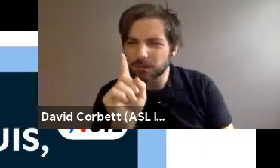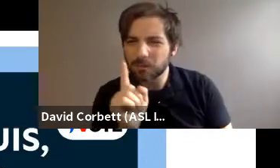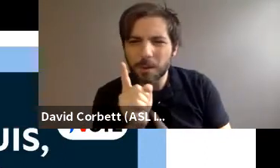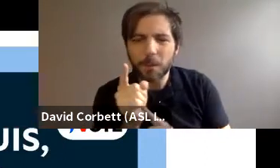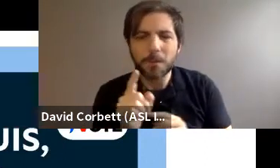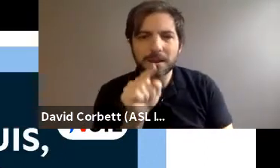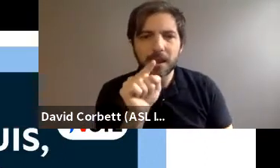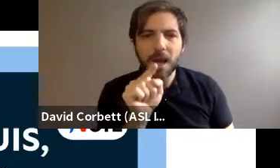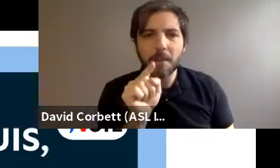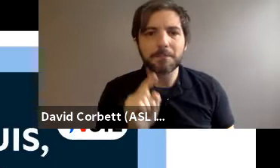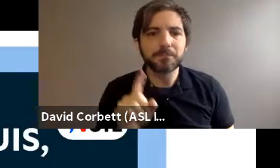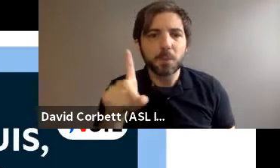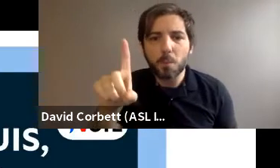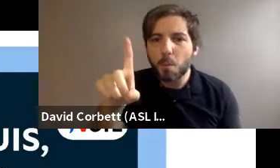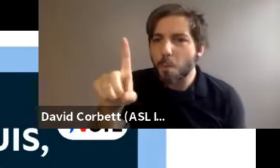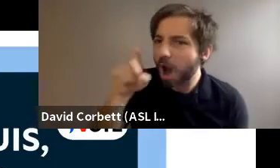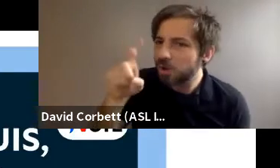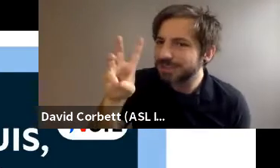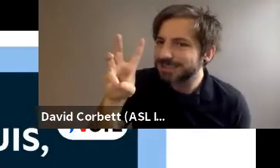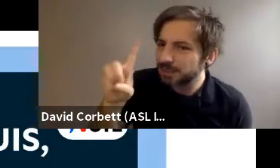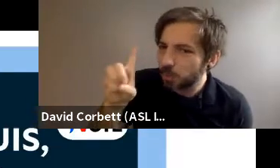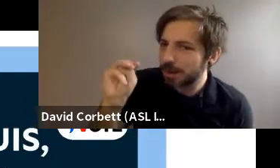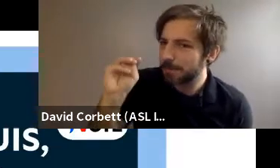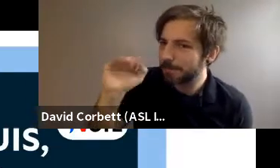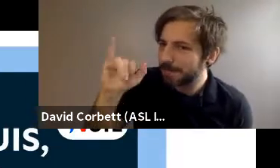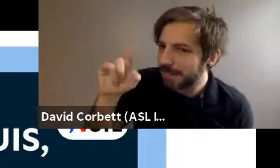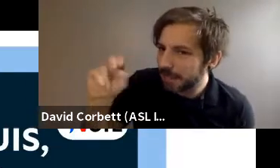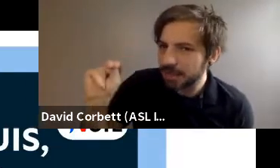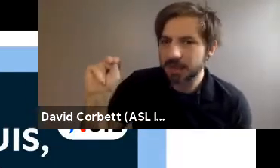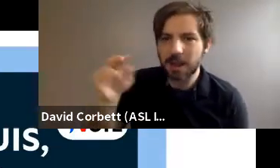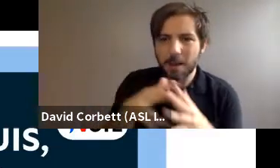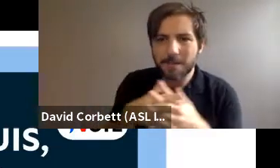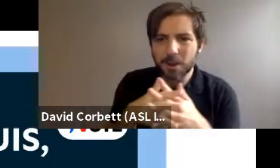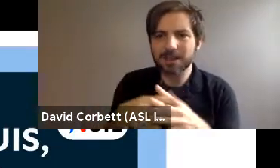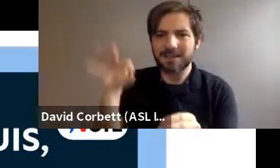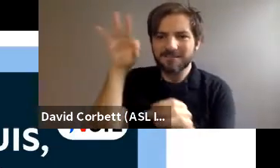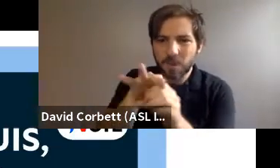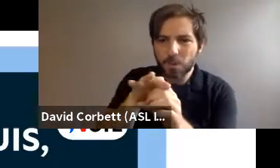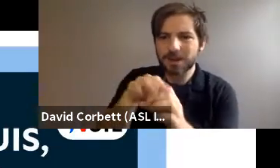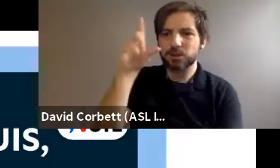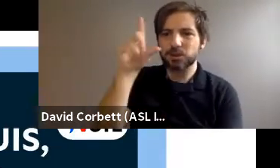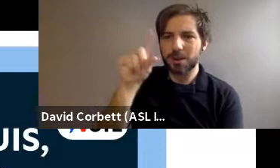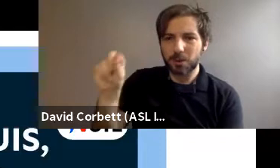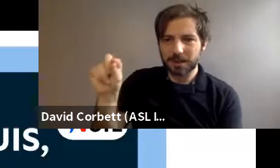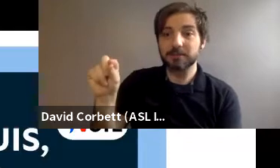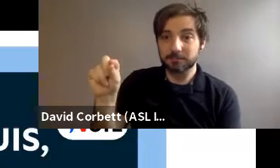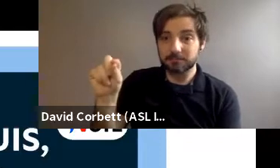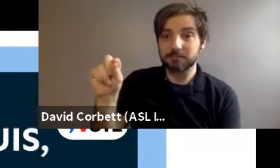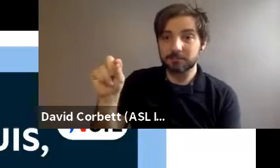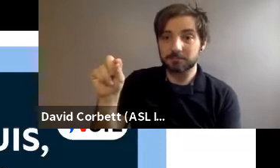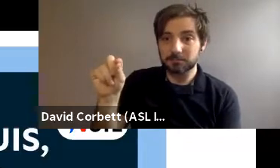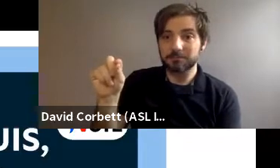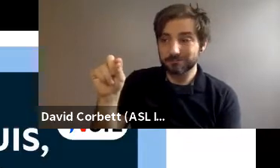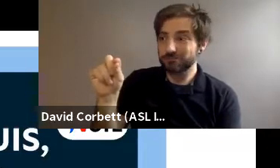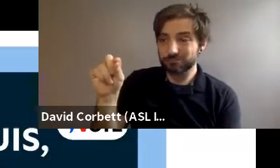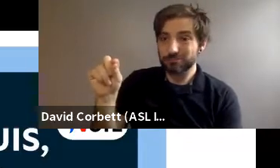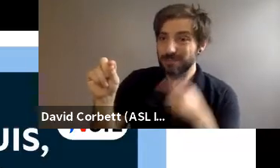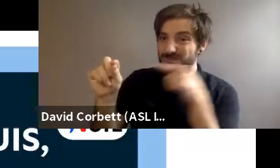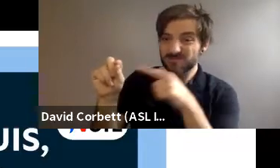161 million Americans voted in the 2020 presidential election. It was the largest turnout in US